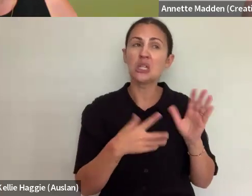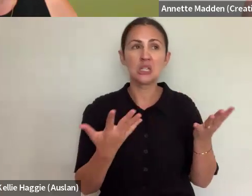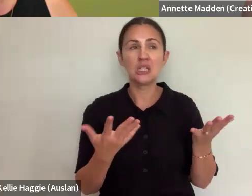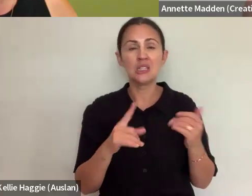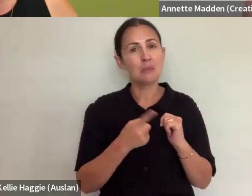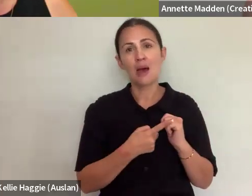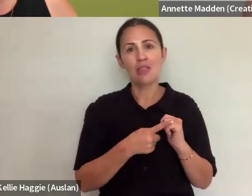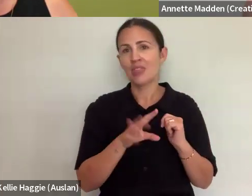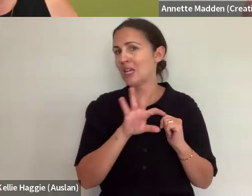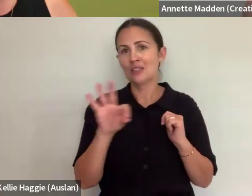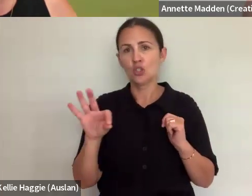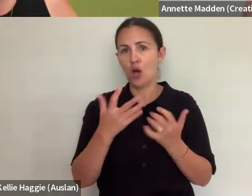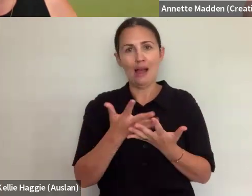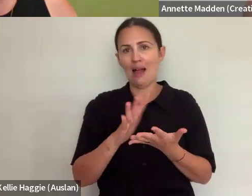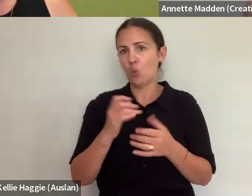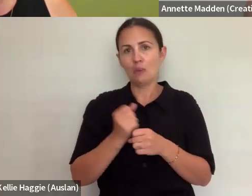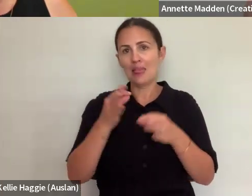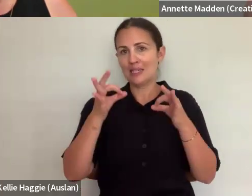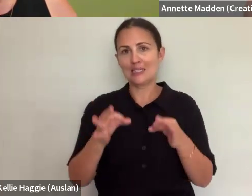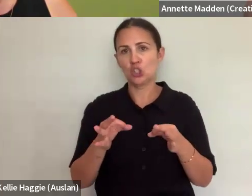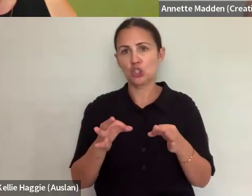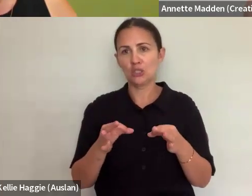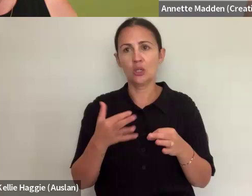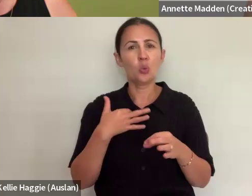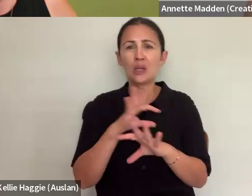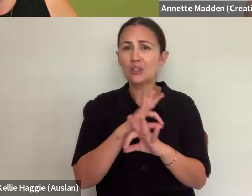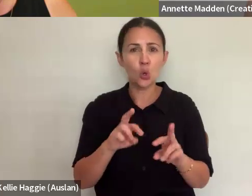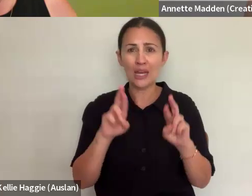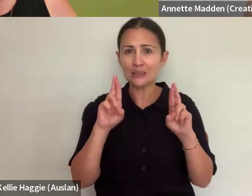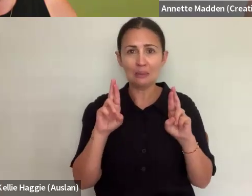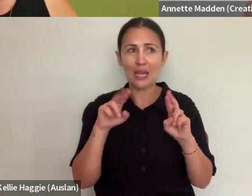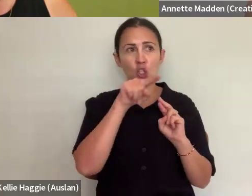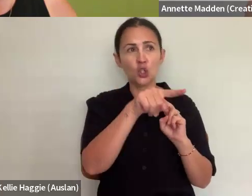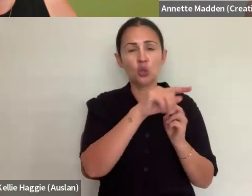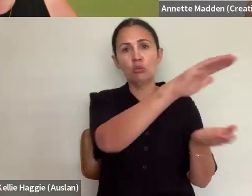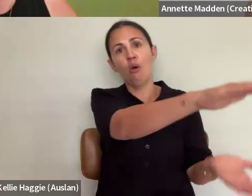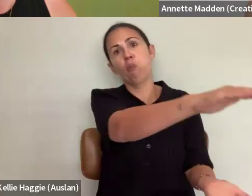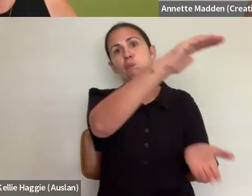why this investment and the activity that has been proposed is viable.